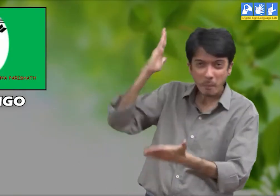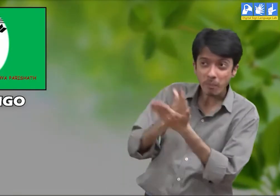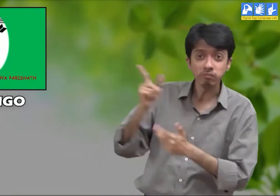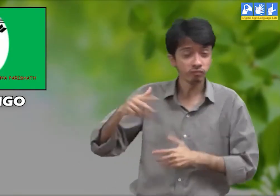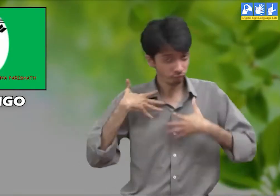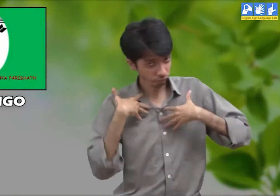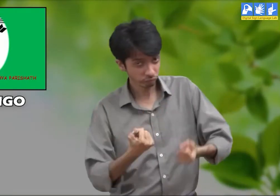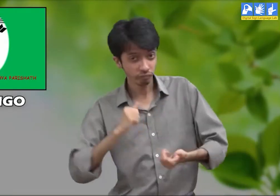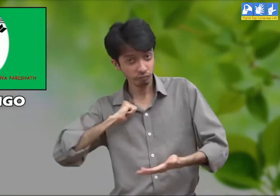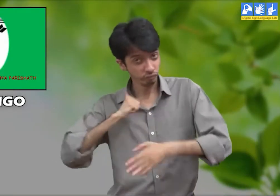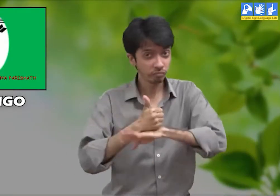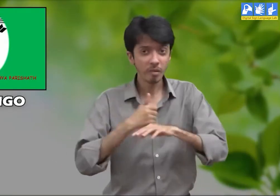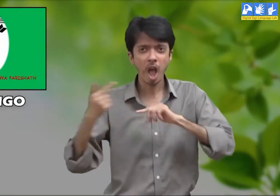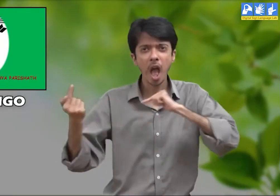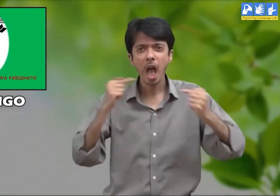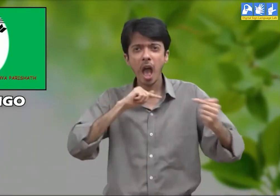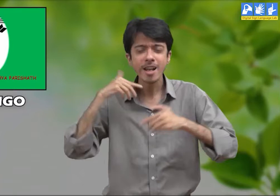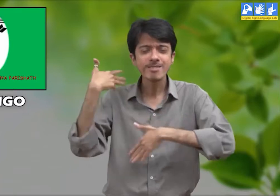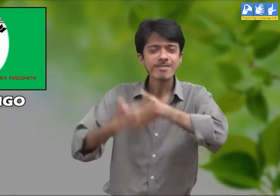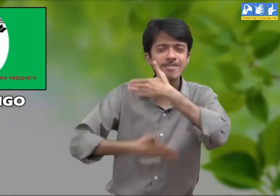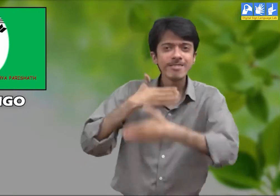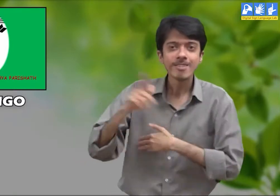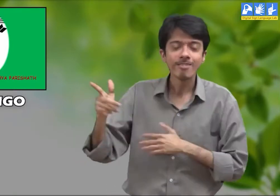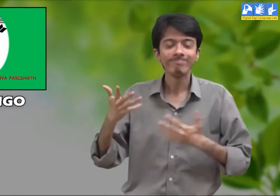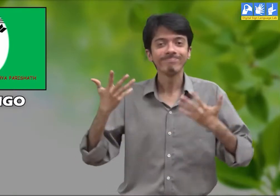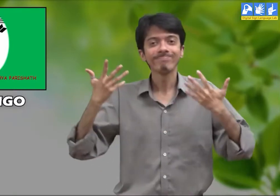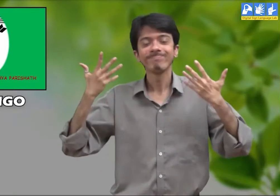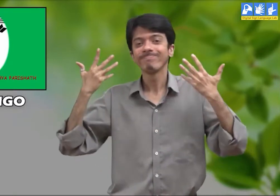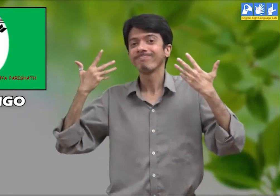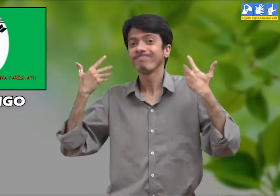Activists wanted the government to withdraw from this project.